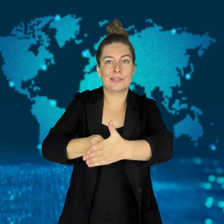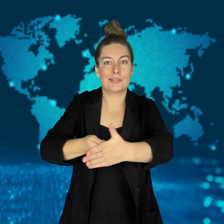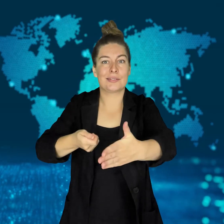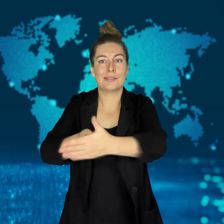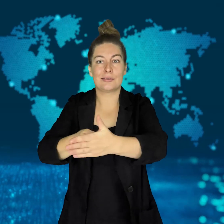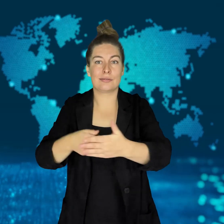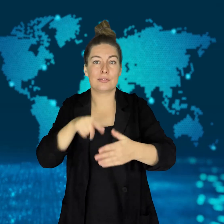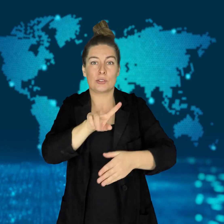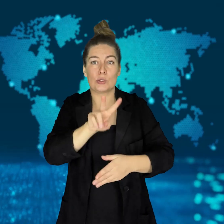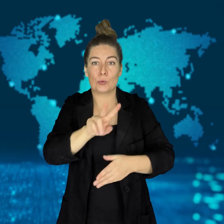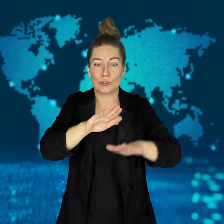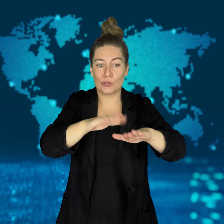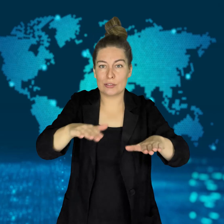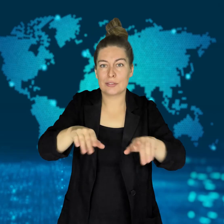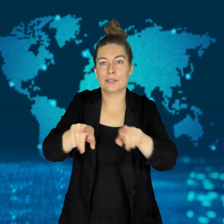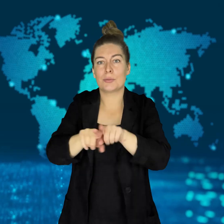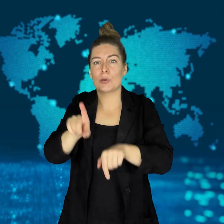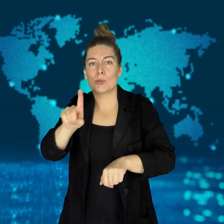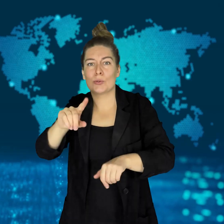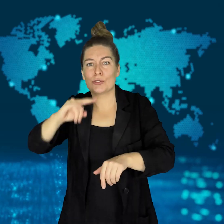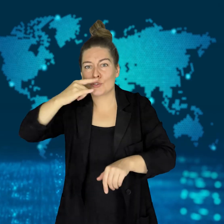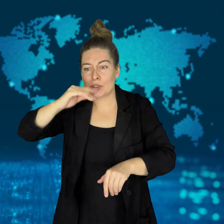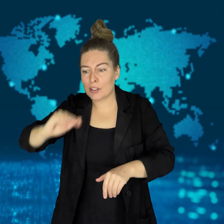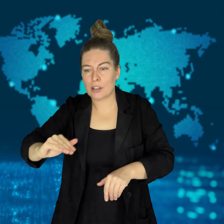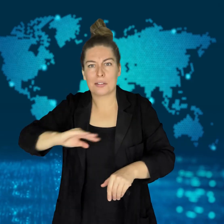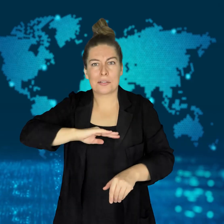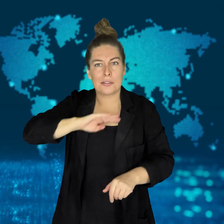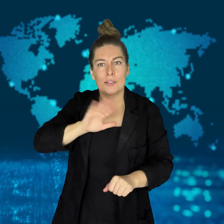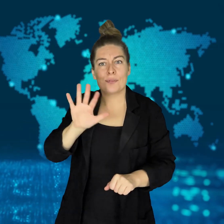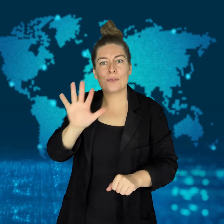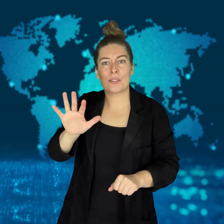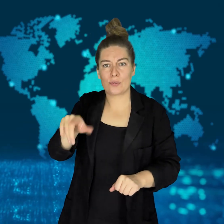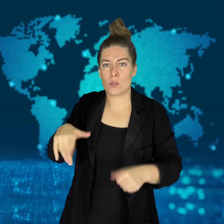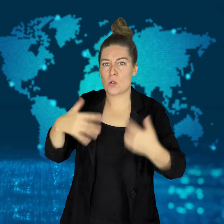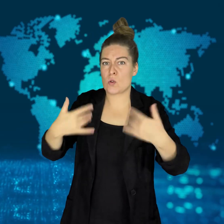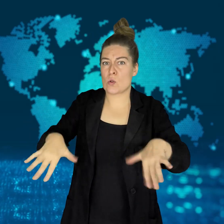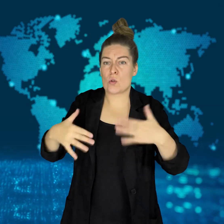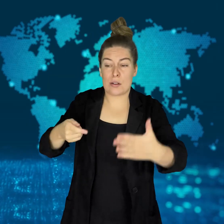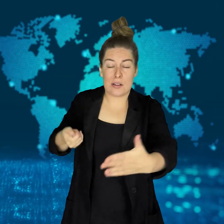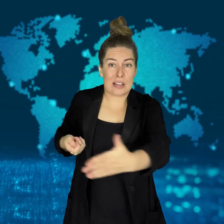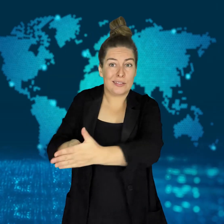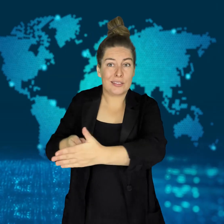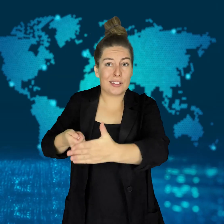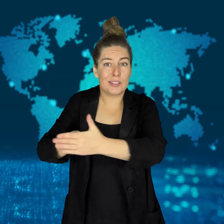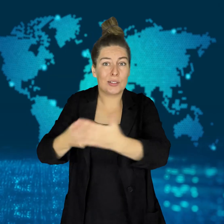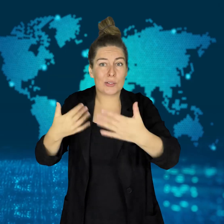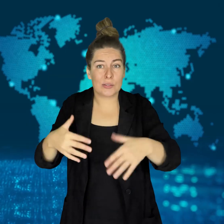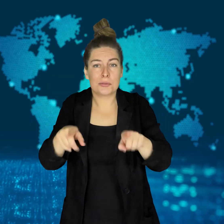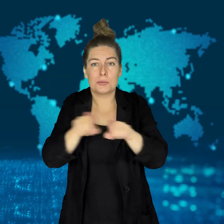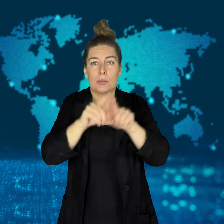They had been lined up after class when the man with a knife attacked.